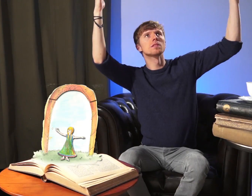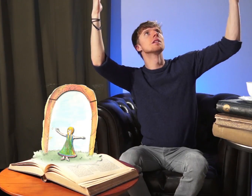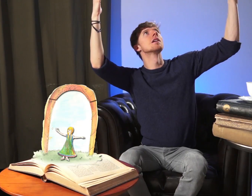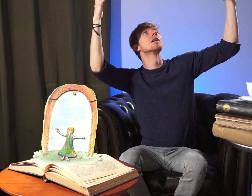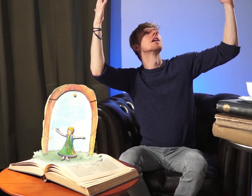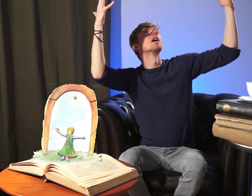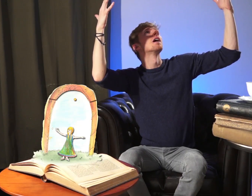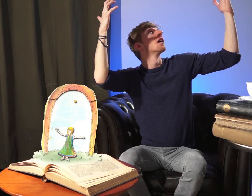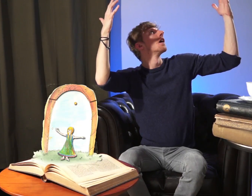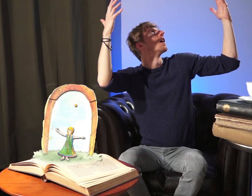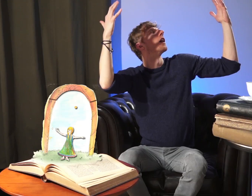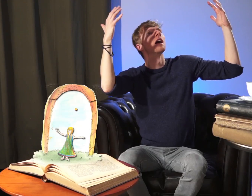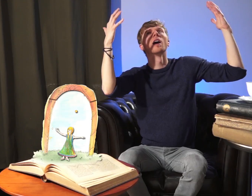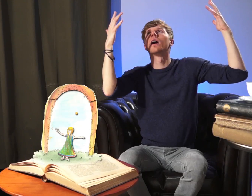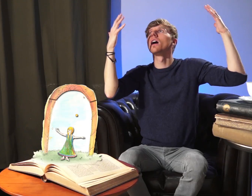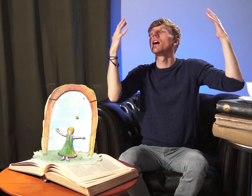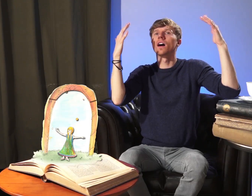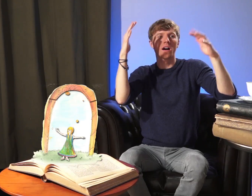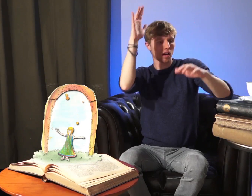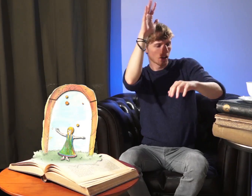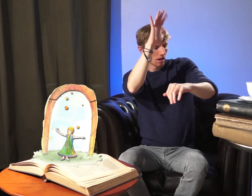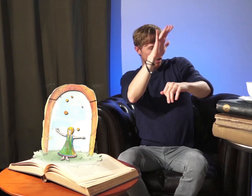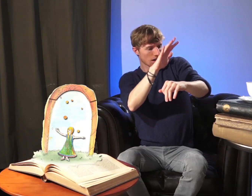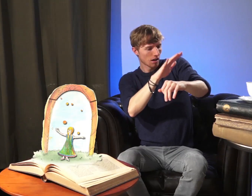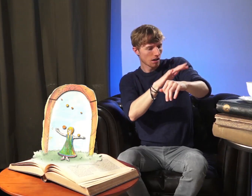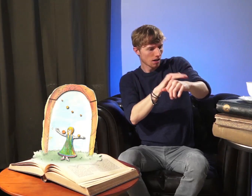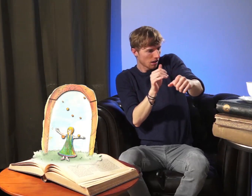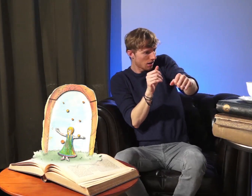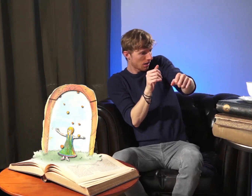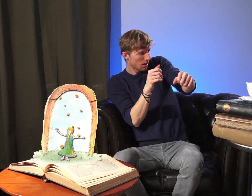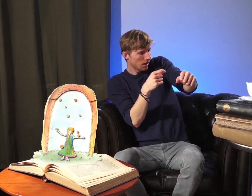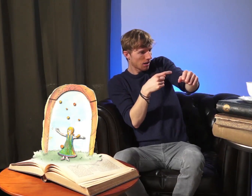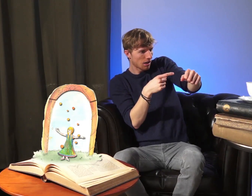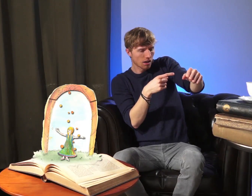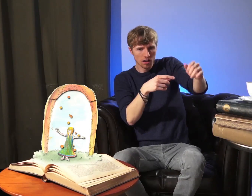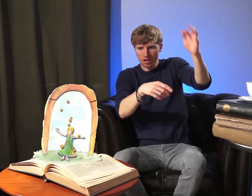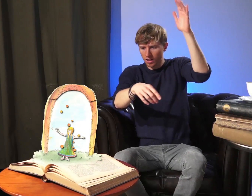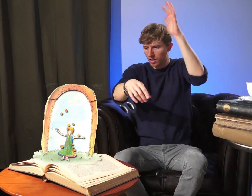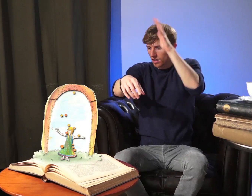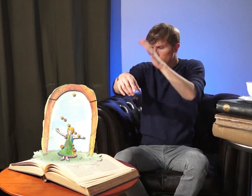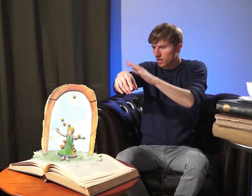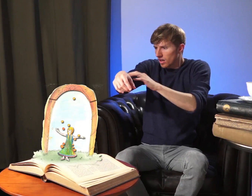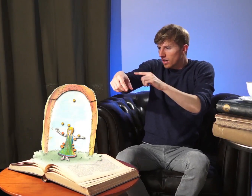As the girl stepped through the gate, she was showered in gold.